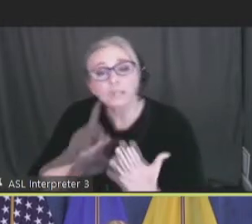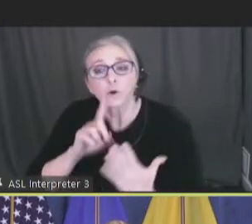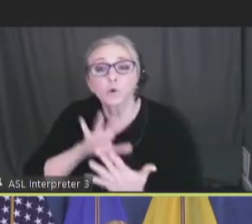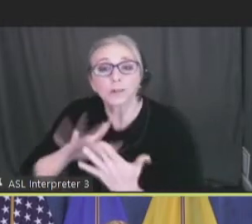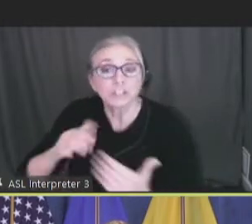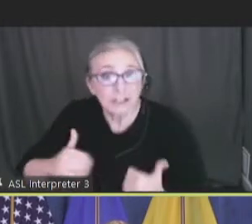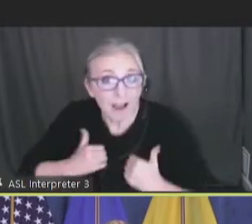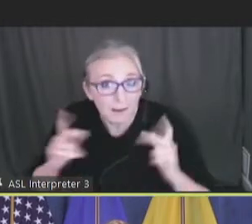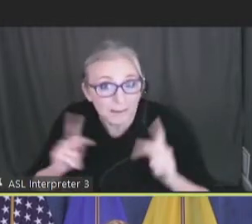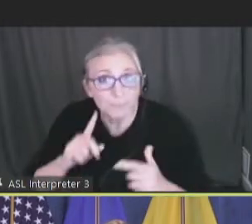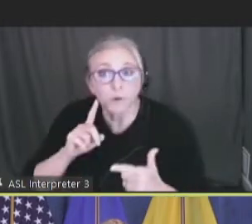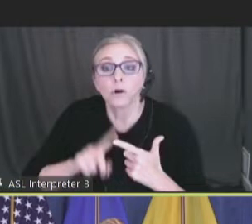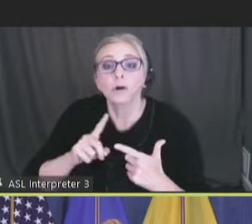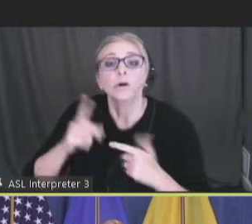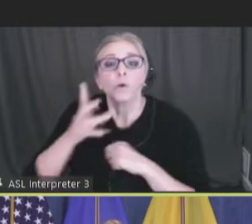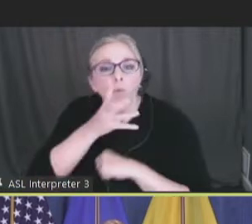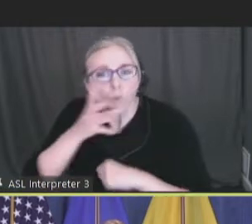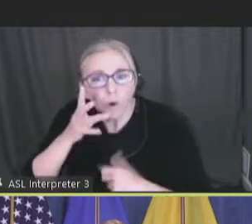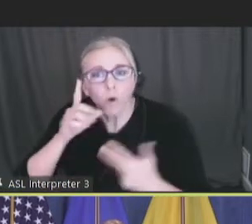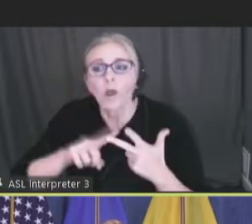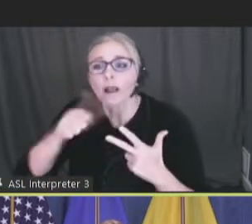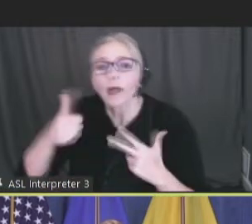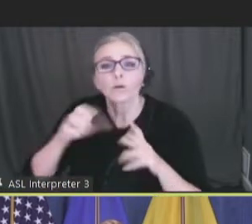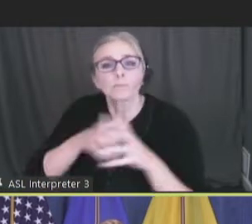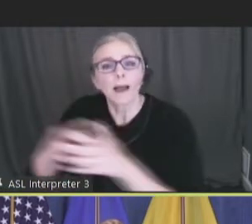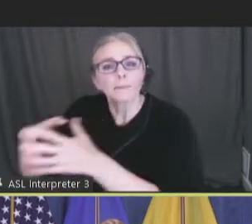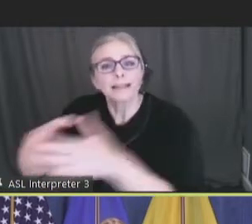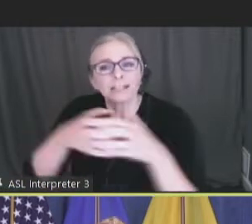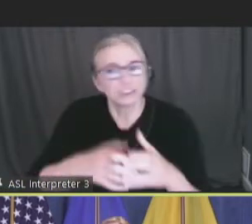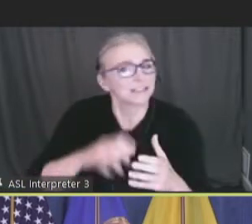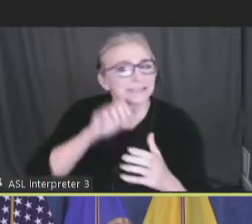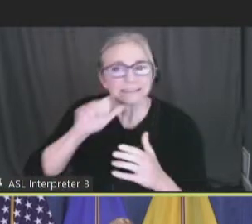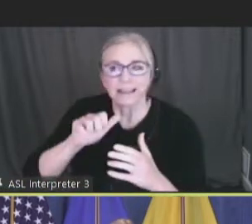rural communities, and other populations disproportionately impacted by COVID-19.